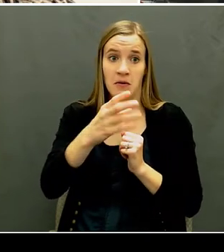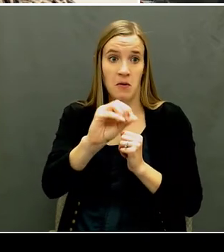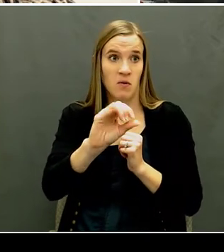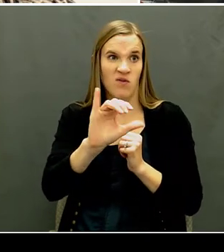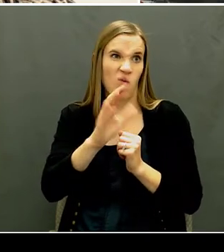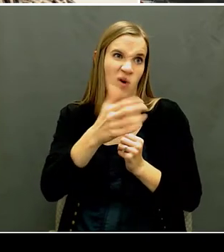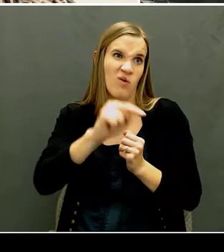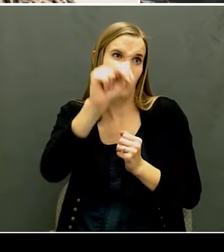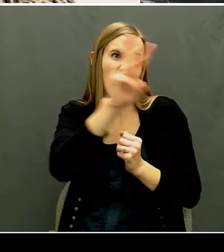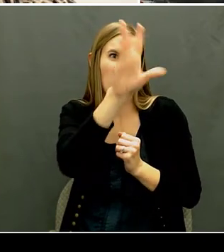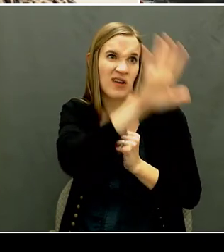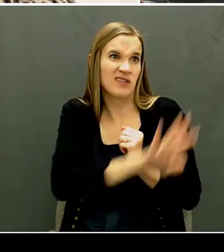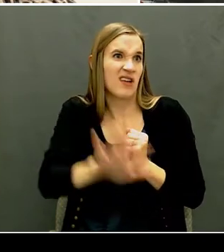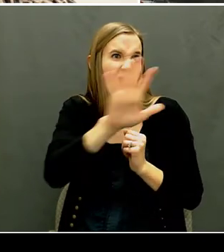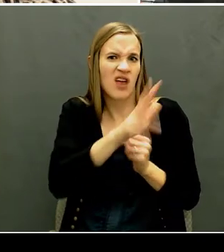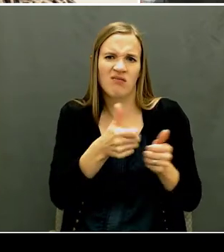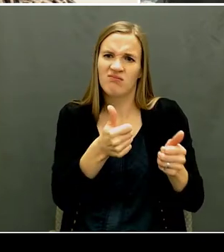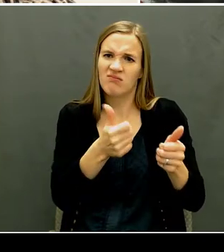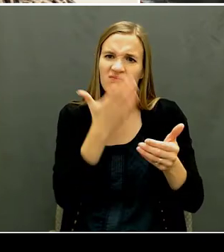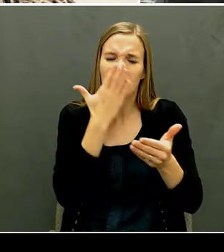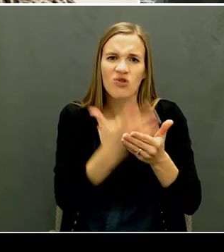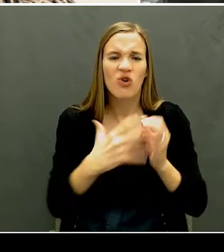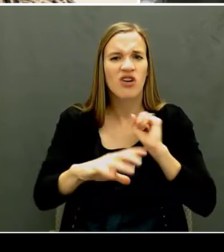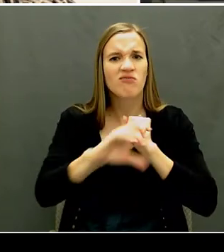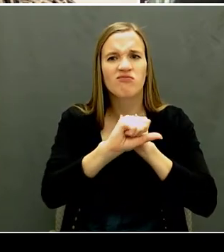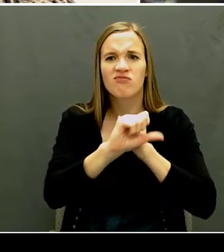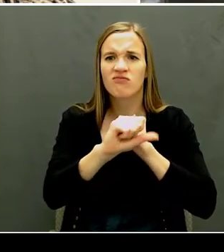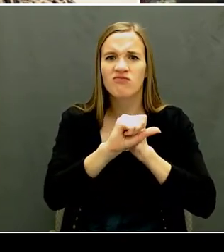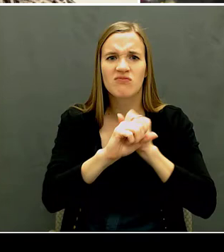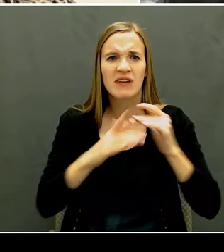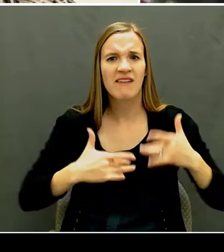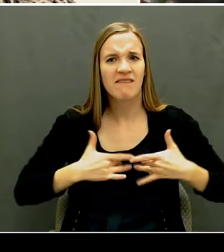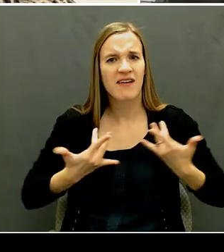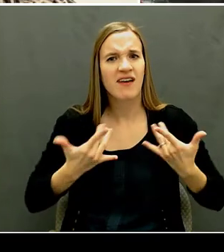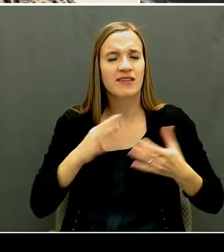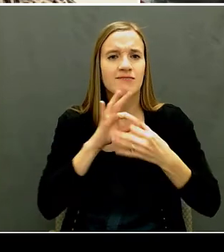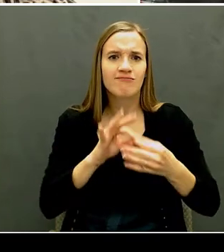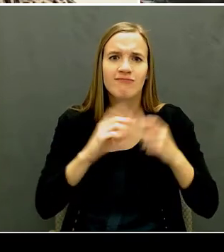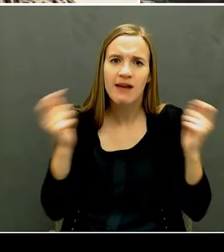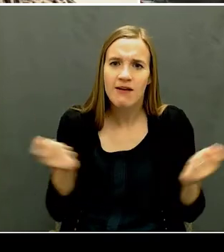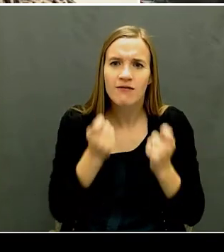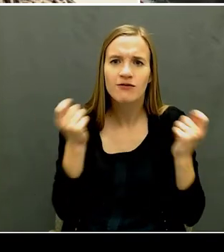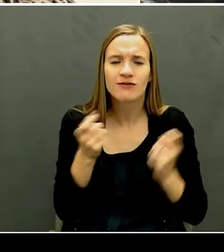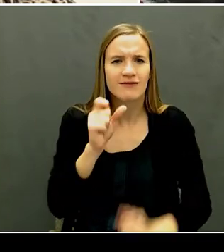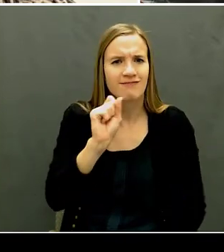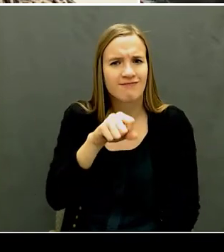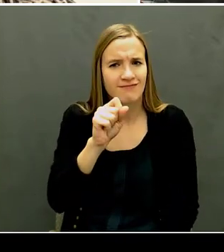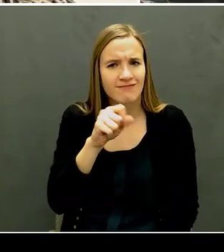actually, but and I know, I know, they've done a lot of great things around anniversaries. And, and